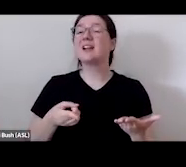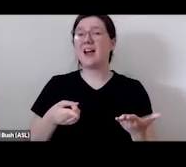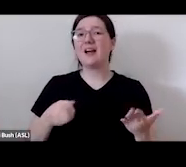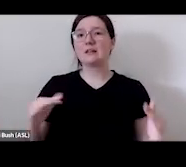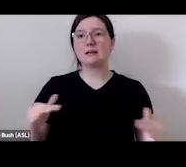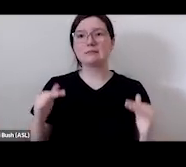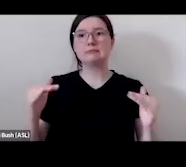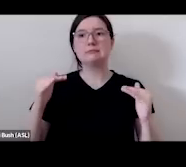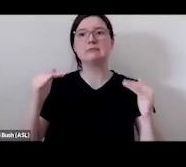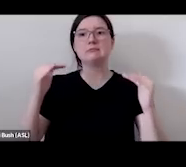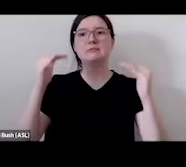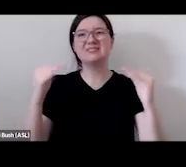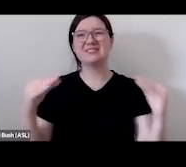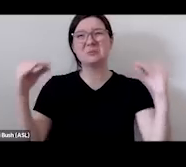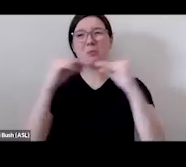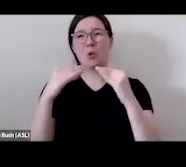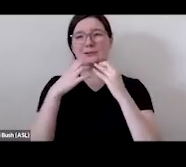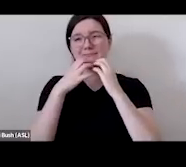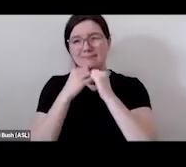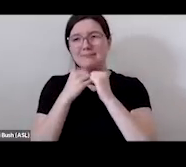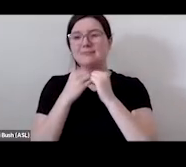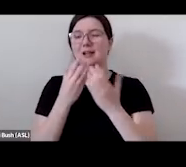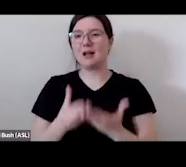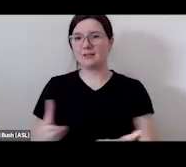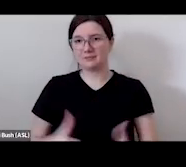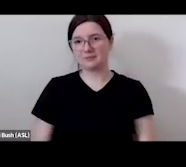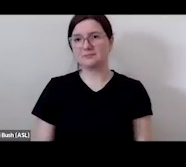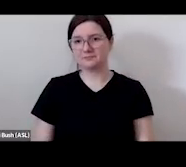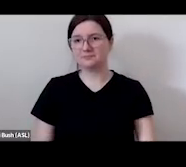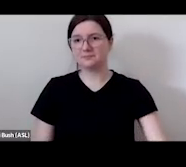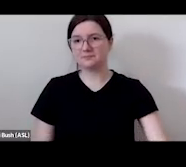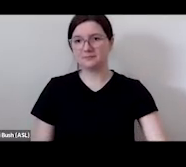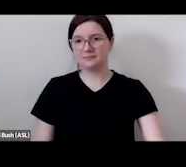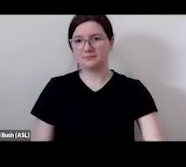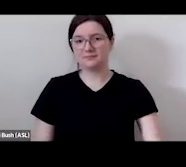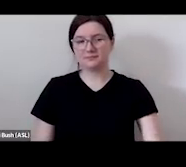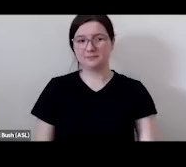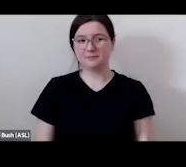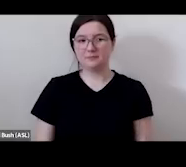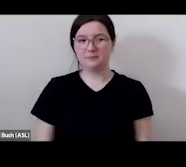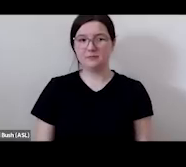the things that are more disruptive to their lives. Targeted objective setting with smart goals.